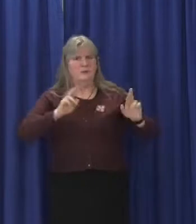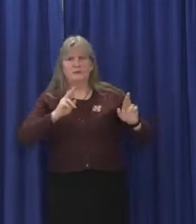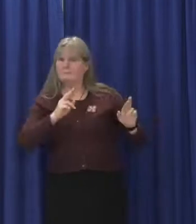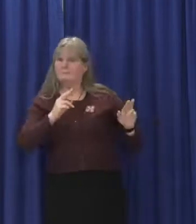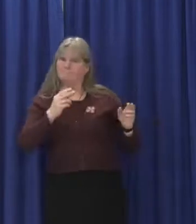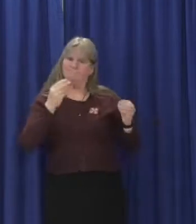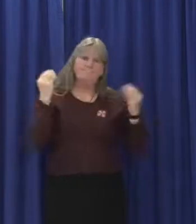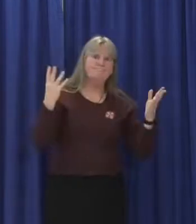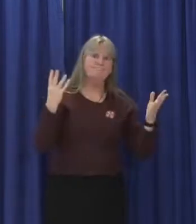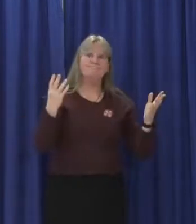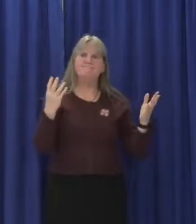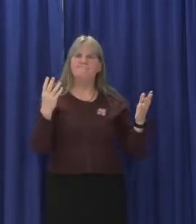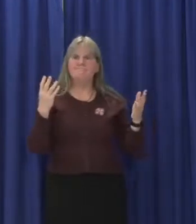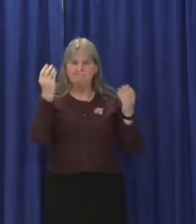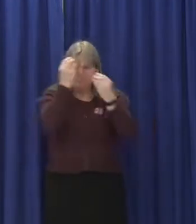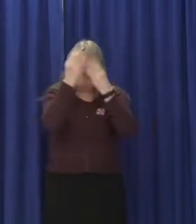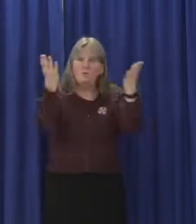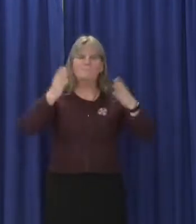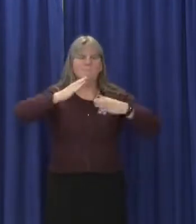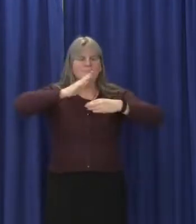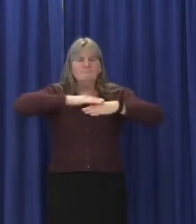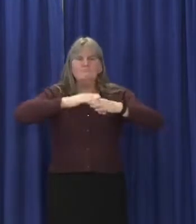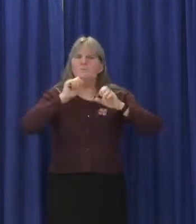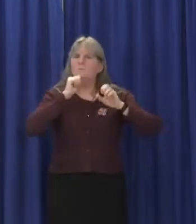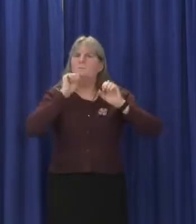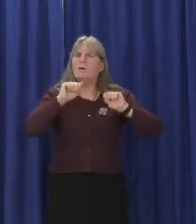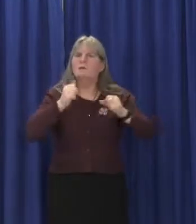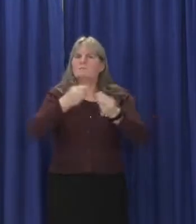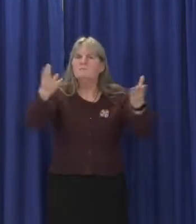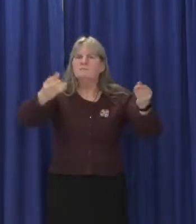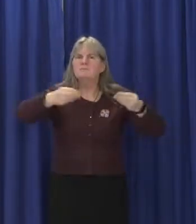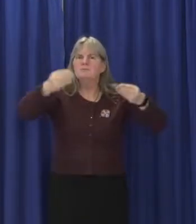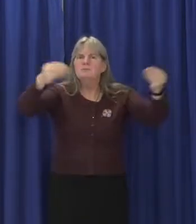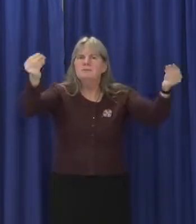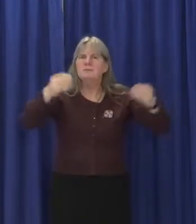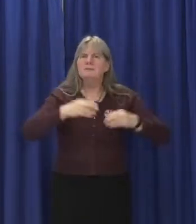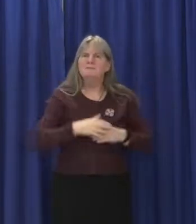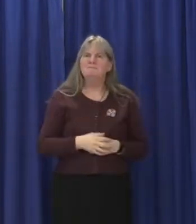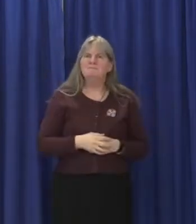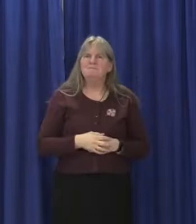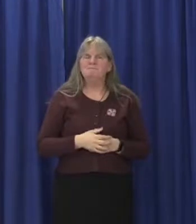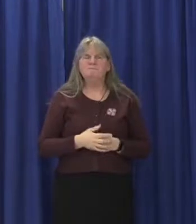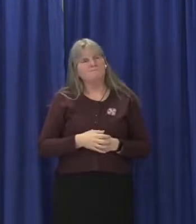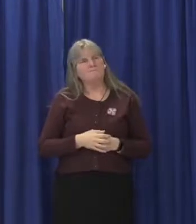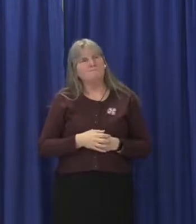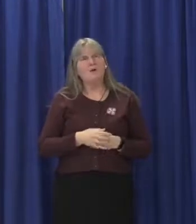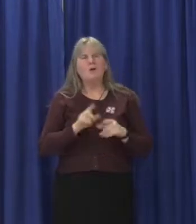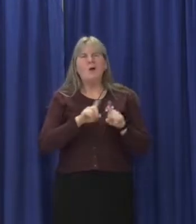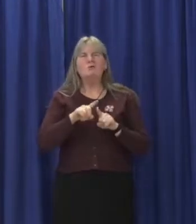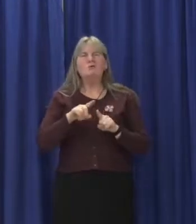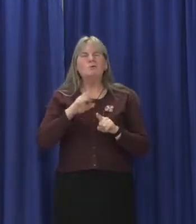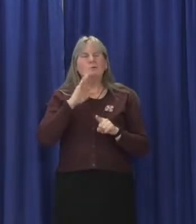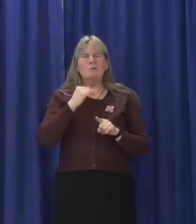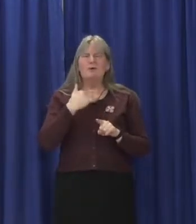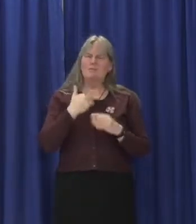come out, we need the public to know what's coming as soon as possible. I do also want, in answering this question, to thank the